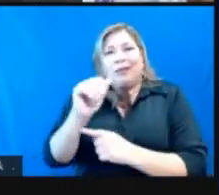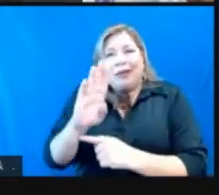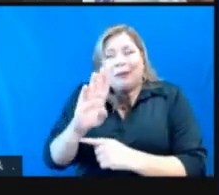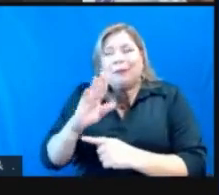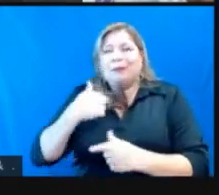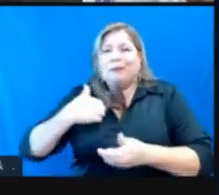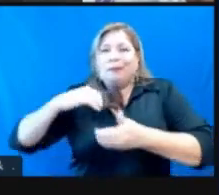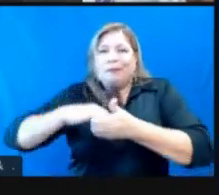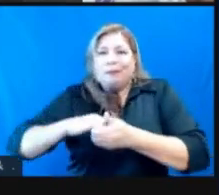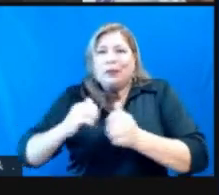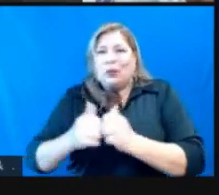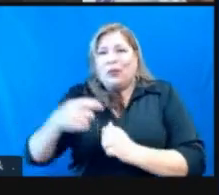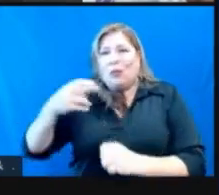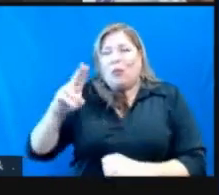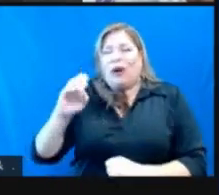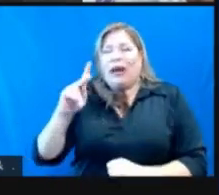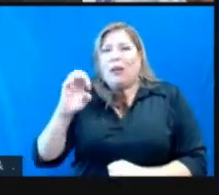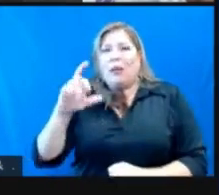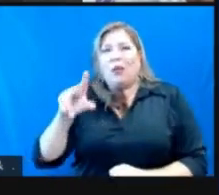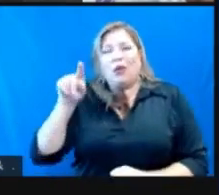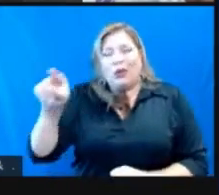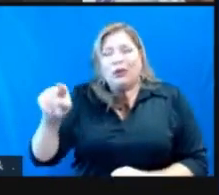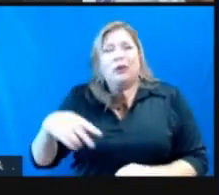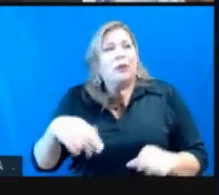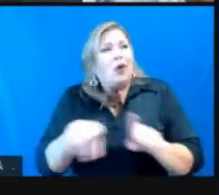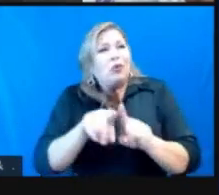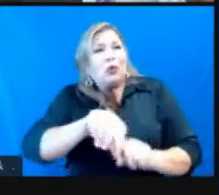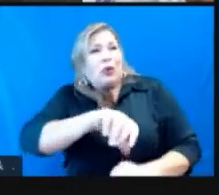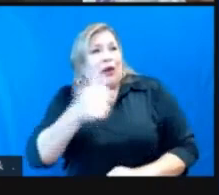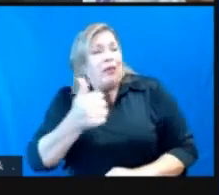but really so many different health systems. So many different laboratory